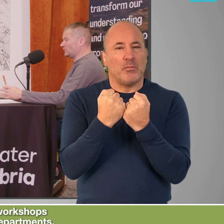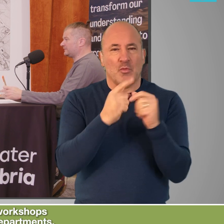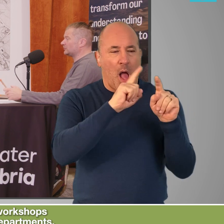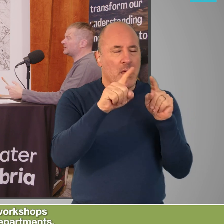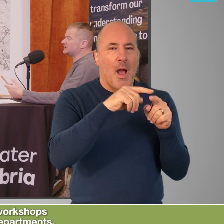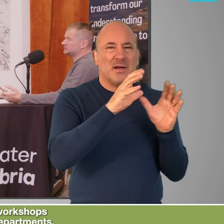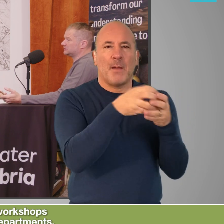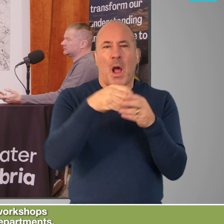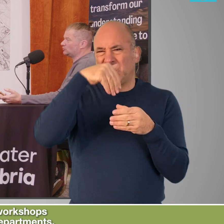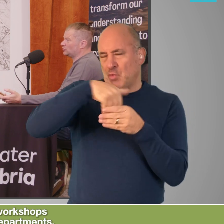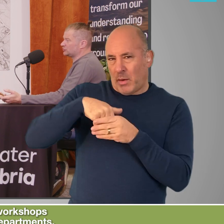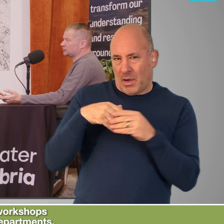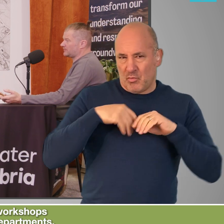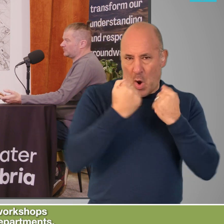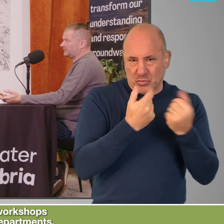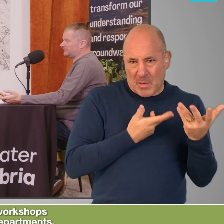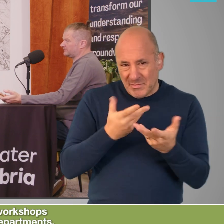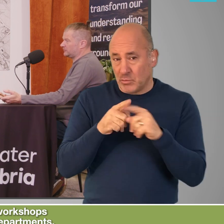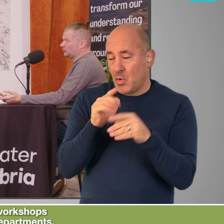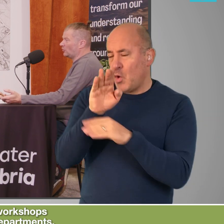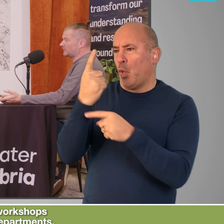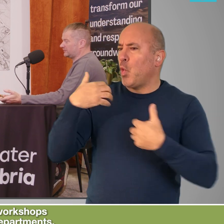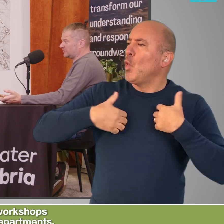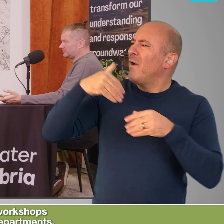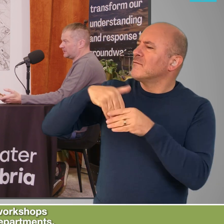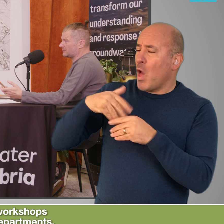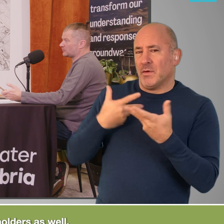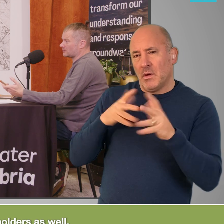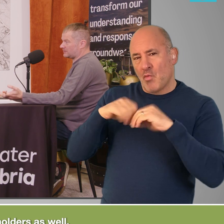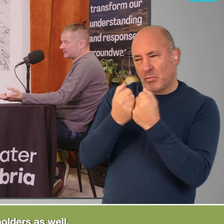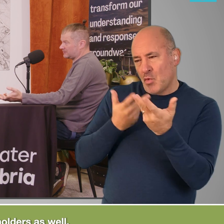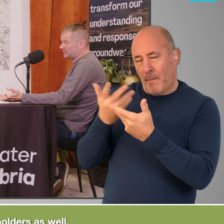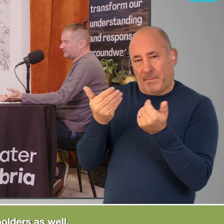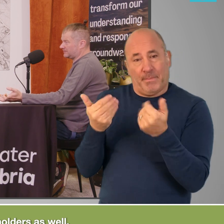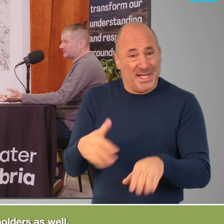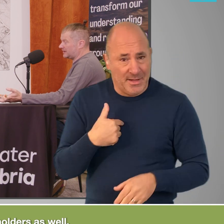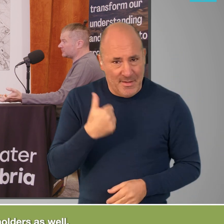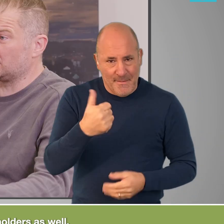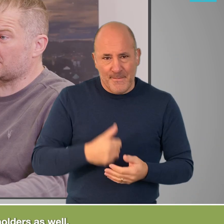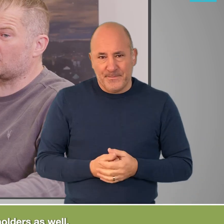we've done initial workshops with other internal departments, but also external stakeholders as well.